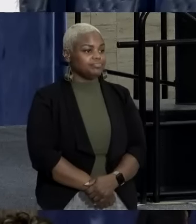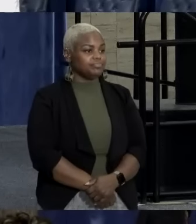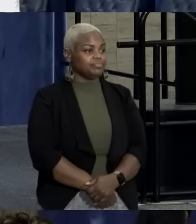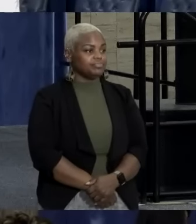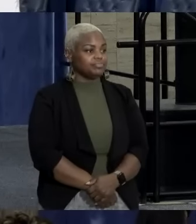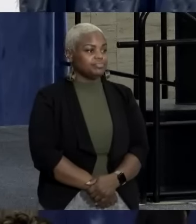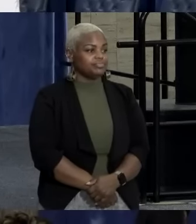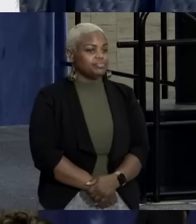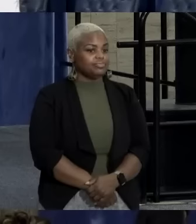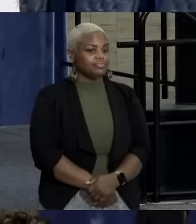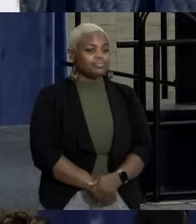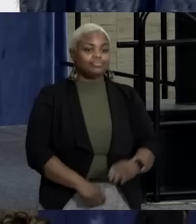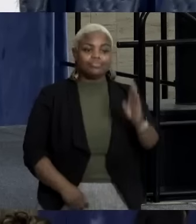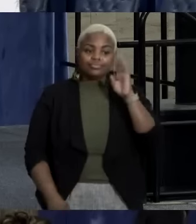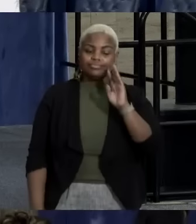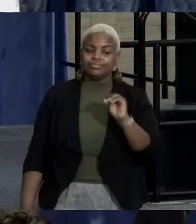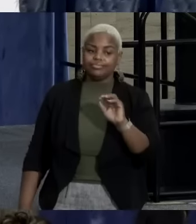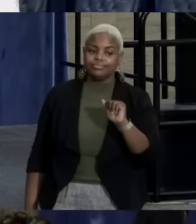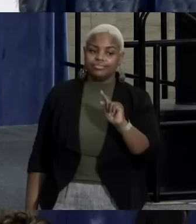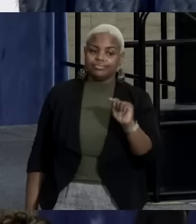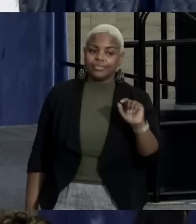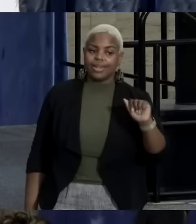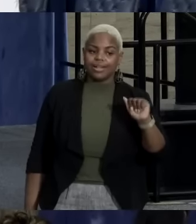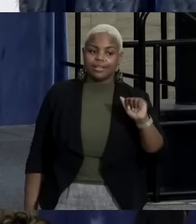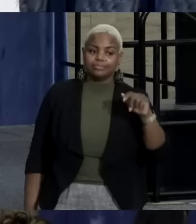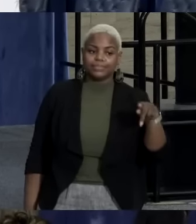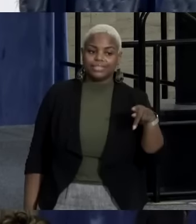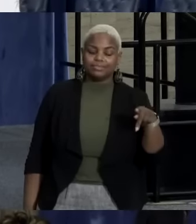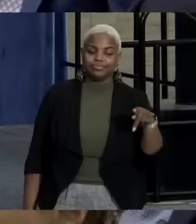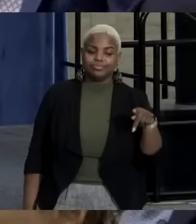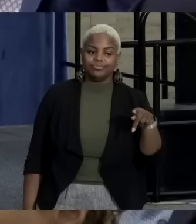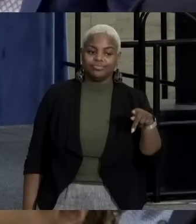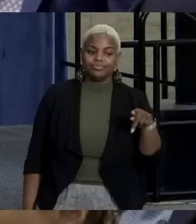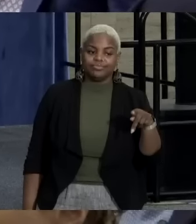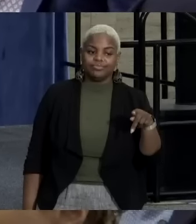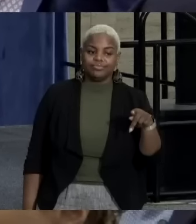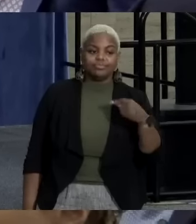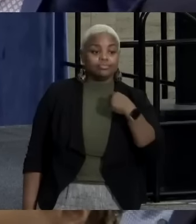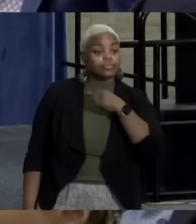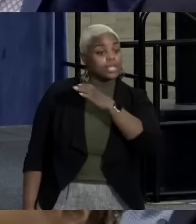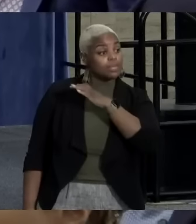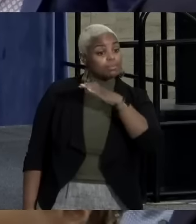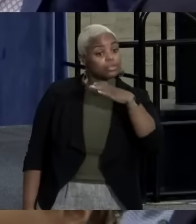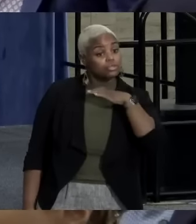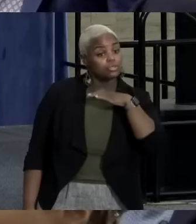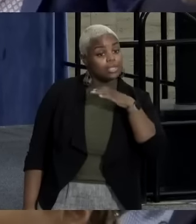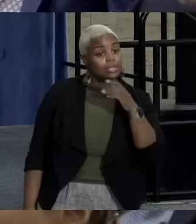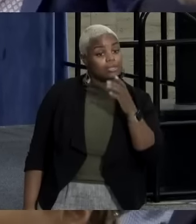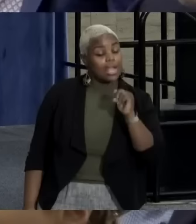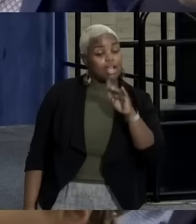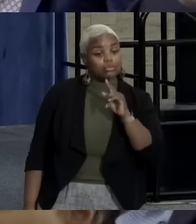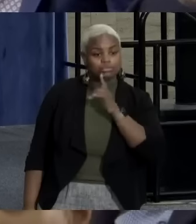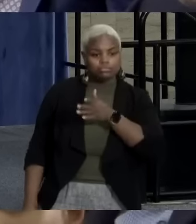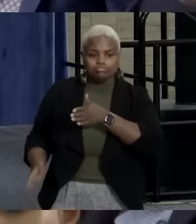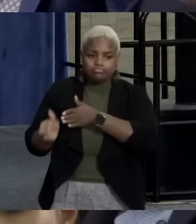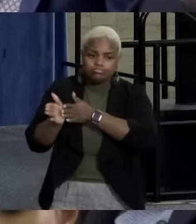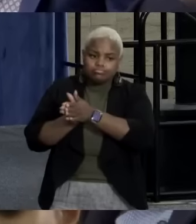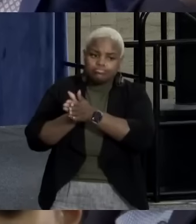Matthew Perrone: Hi. Matt Perrone, AP. Thanks for taking questions. Commissioner Makary has been passionate about this issue for a long time. I think the first chapter of